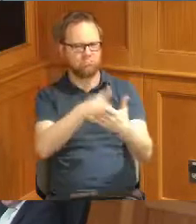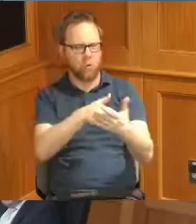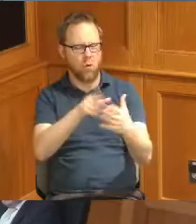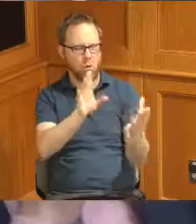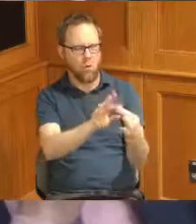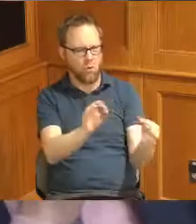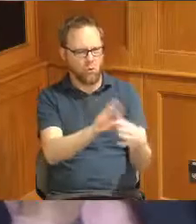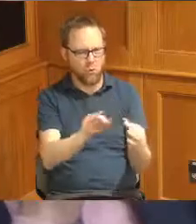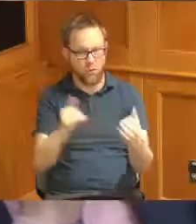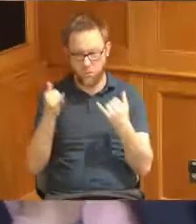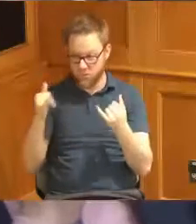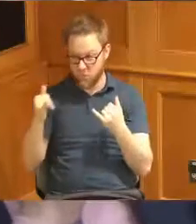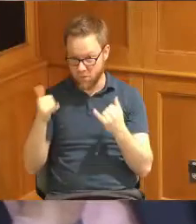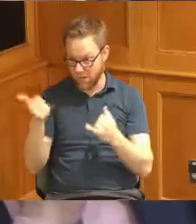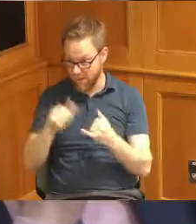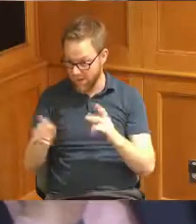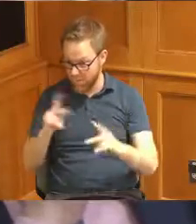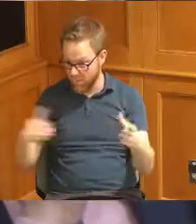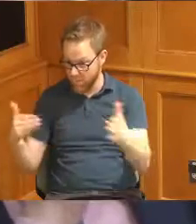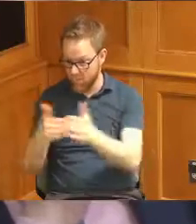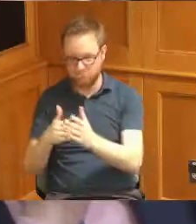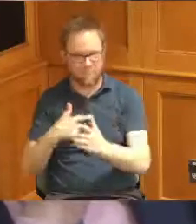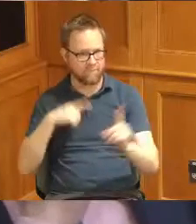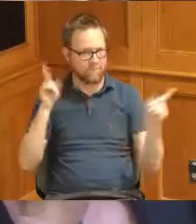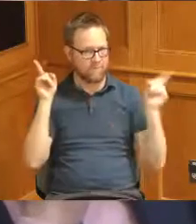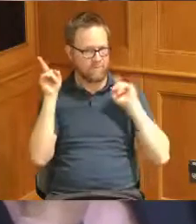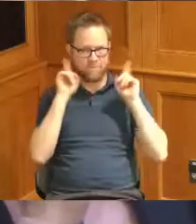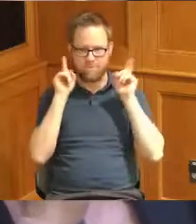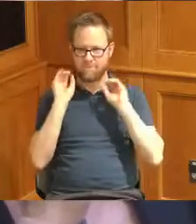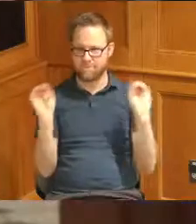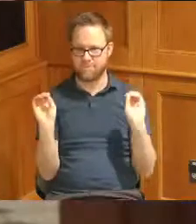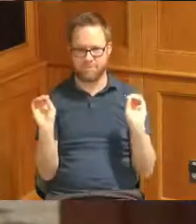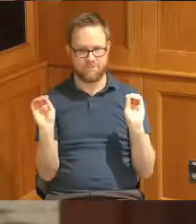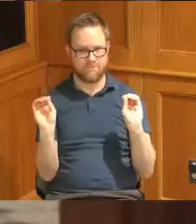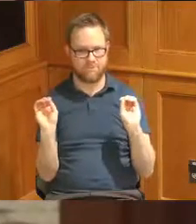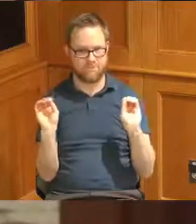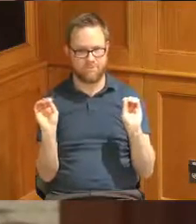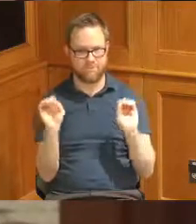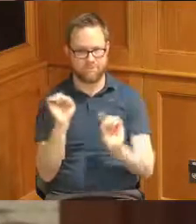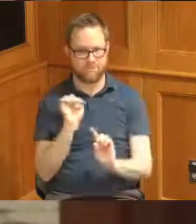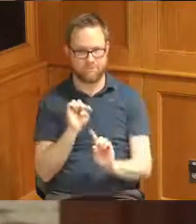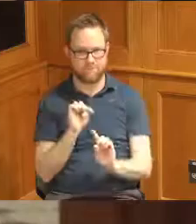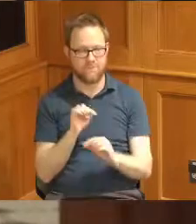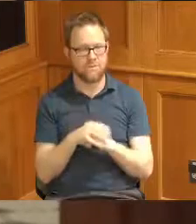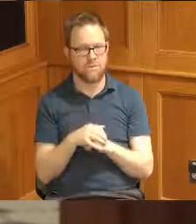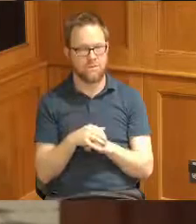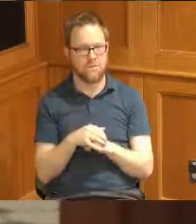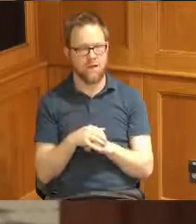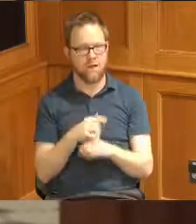any opposition to this I have not heard of any opposition to this one at all but I believe what